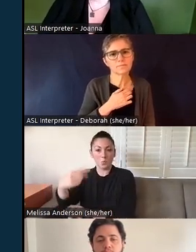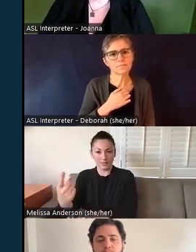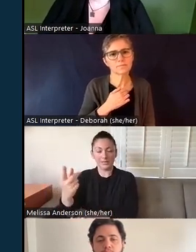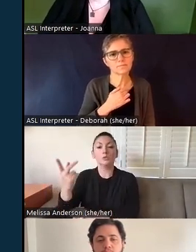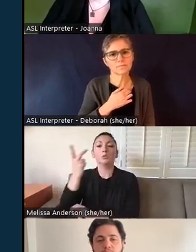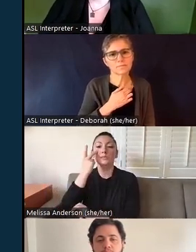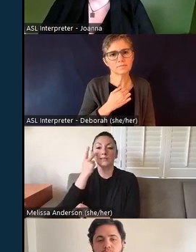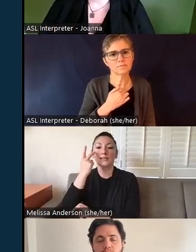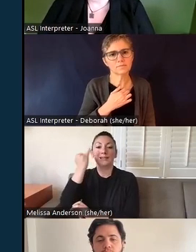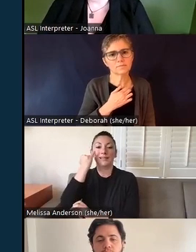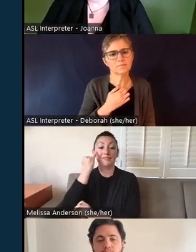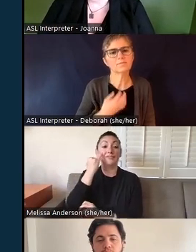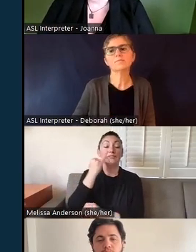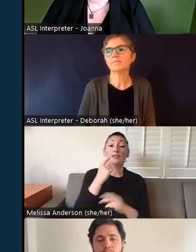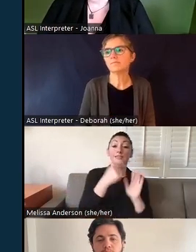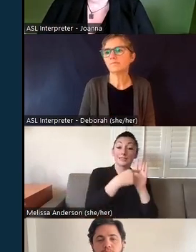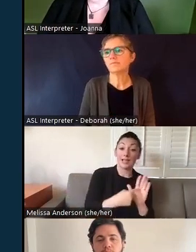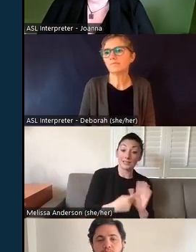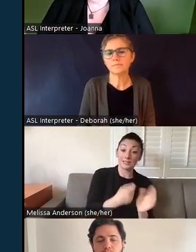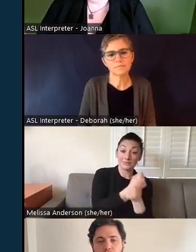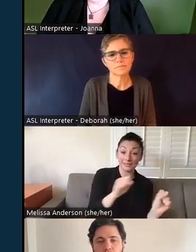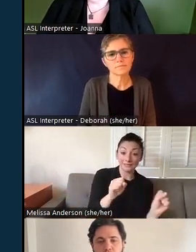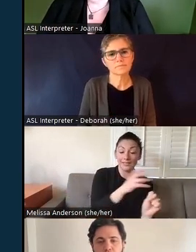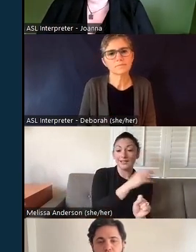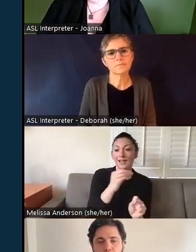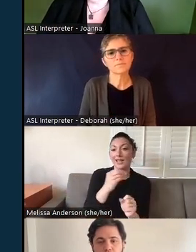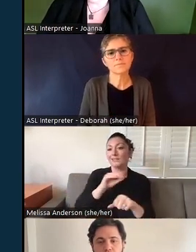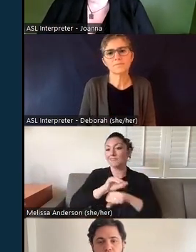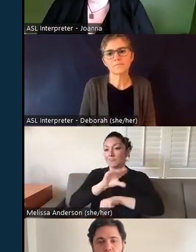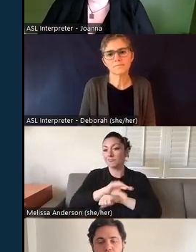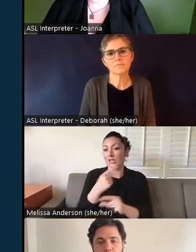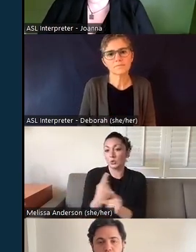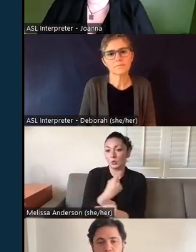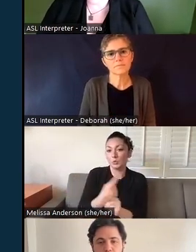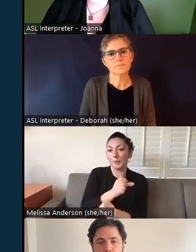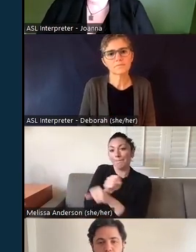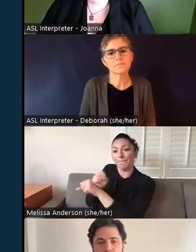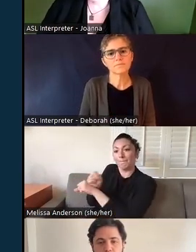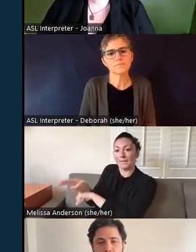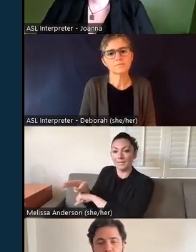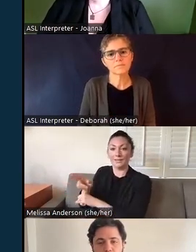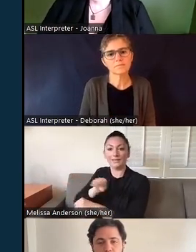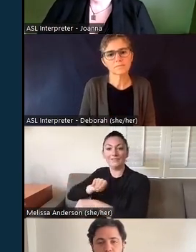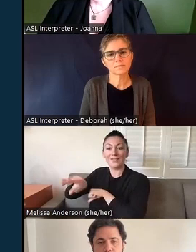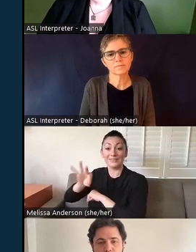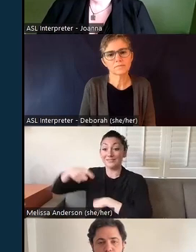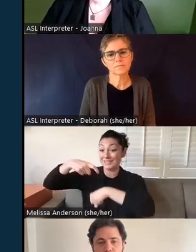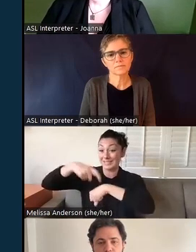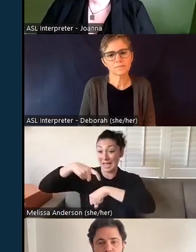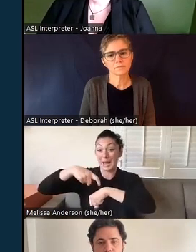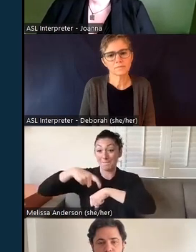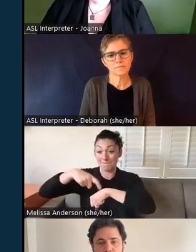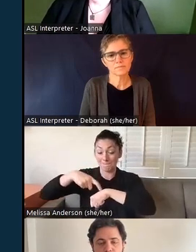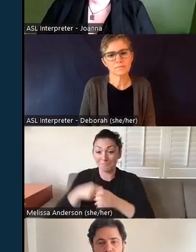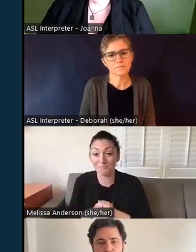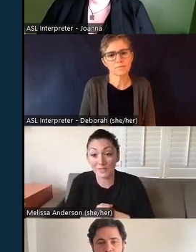from NDT, National Deaf Therapy,